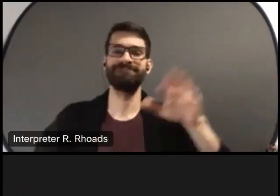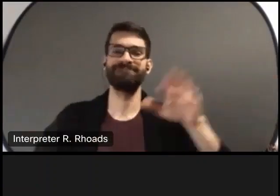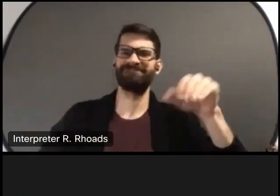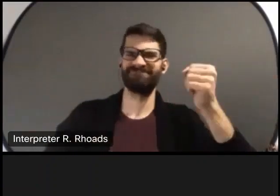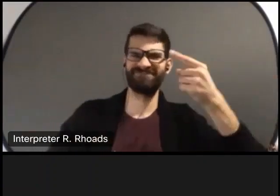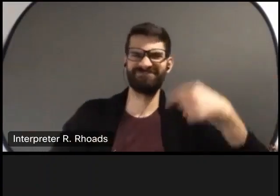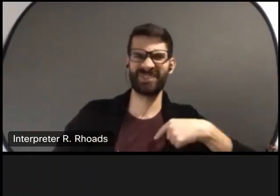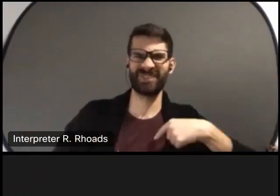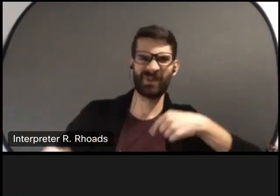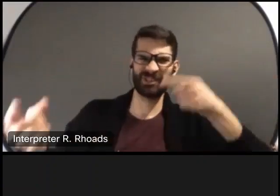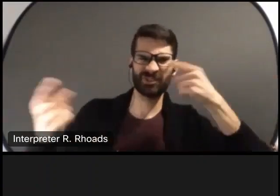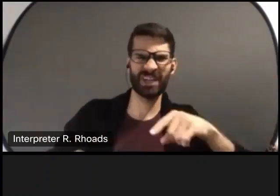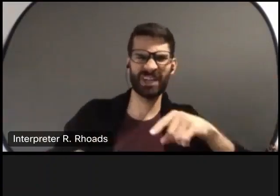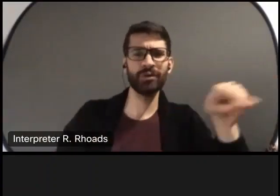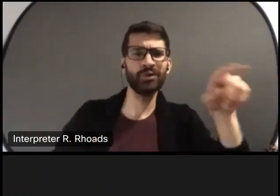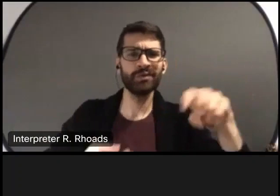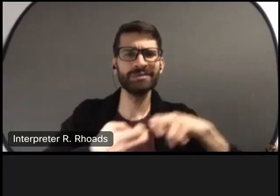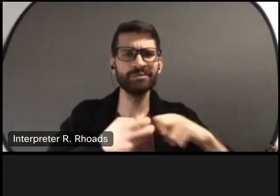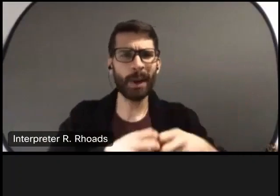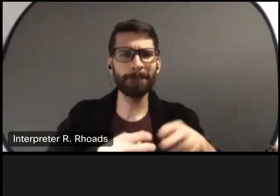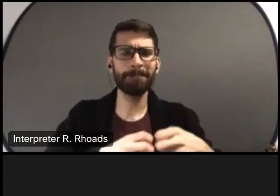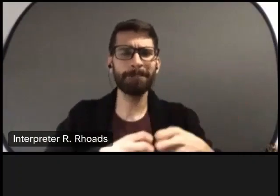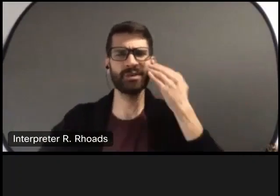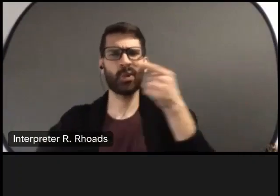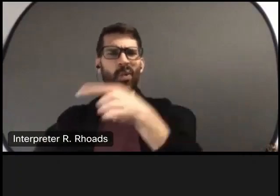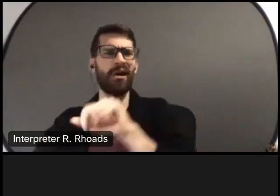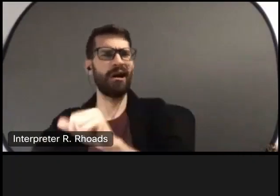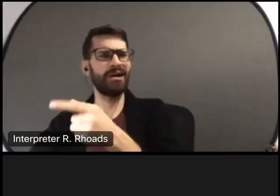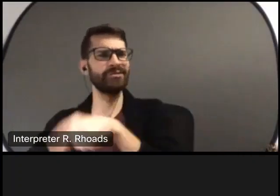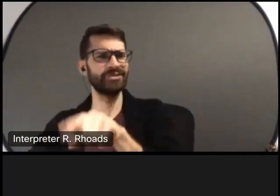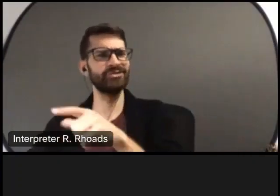If you had difficulty, I know someone else did too and we want to get that ironed out before